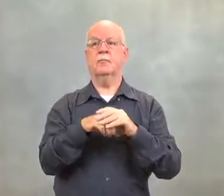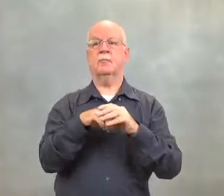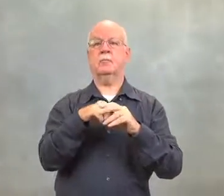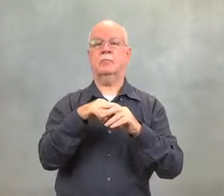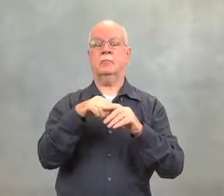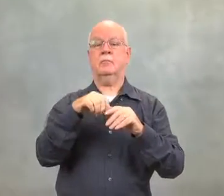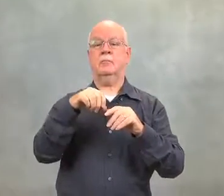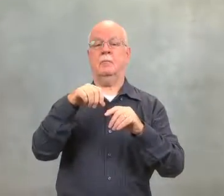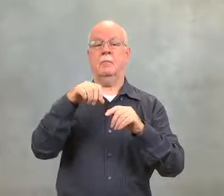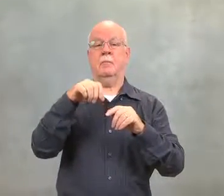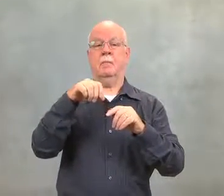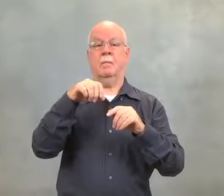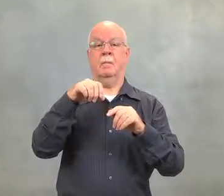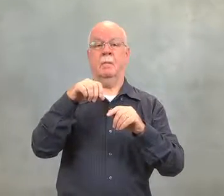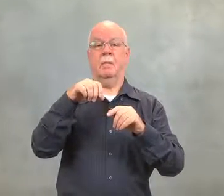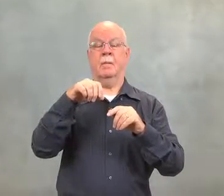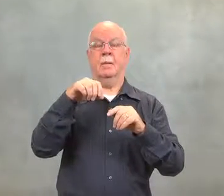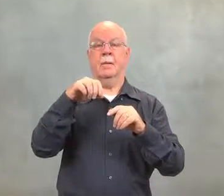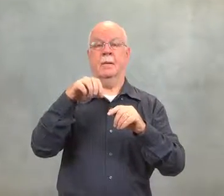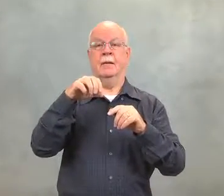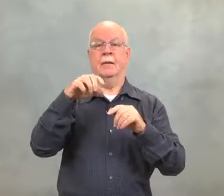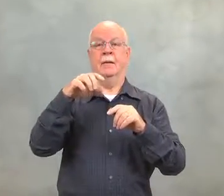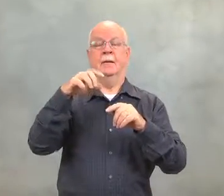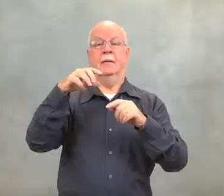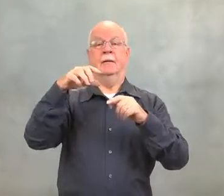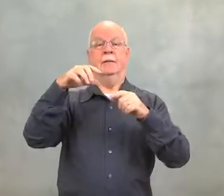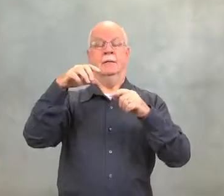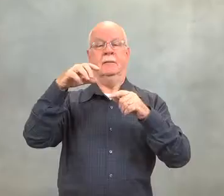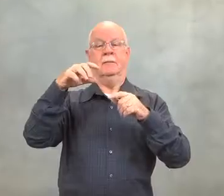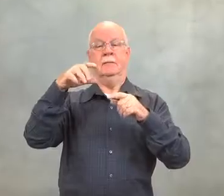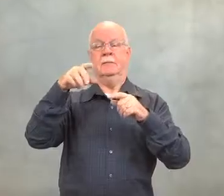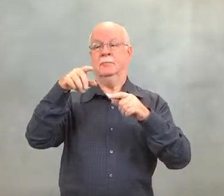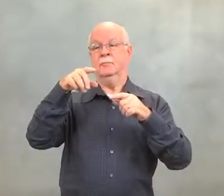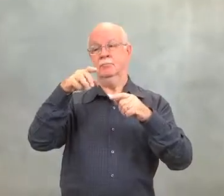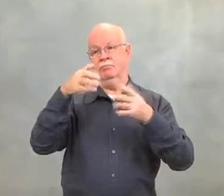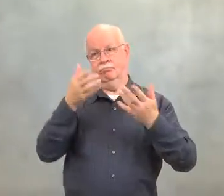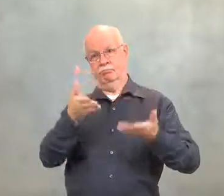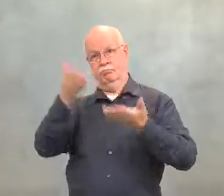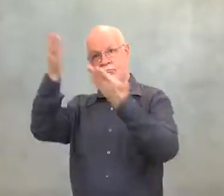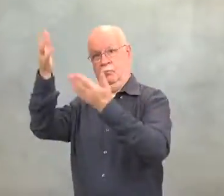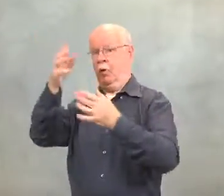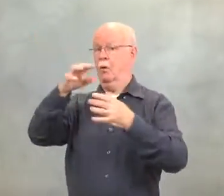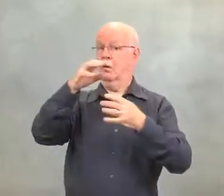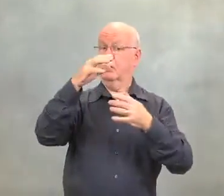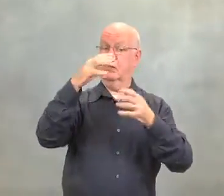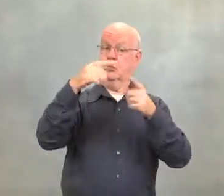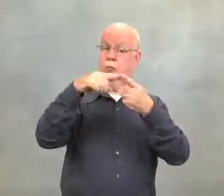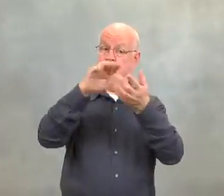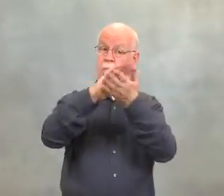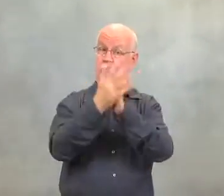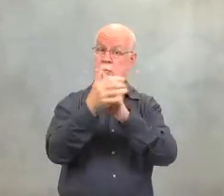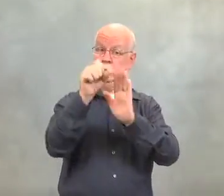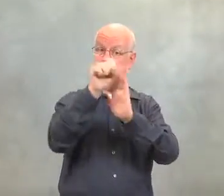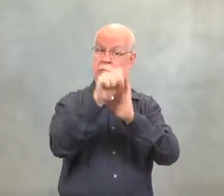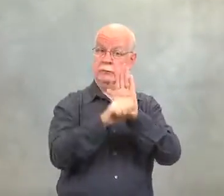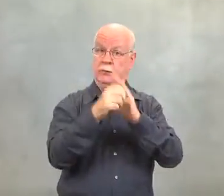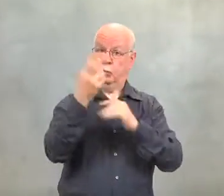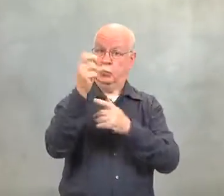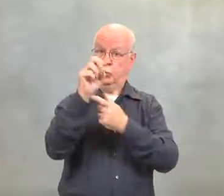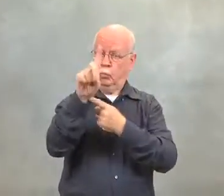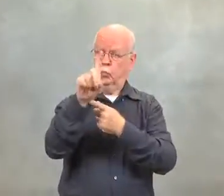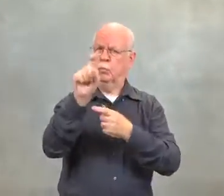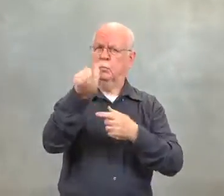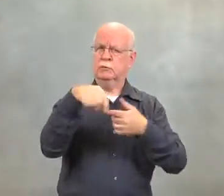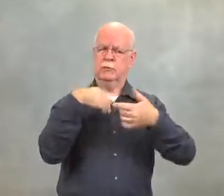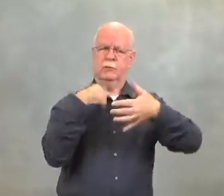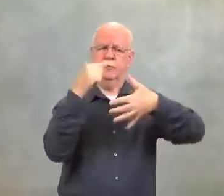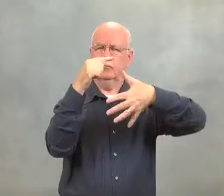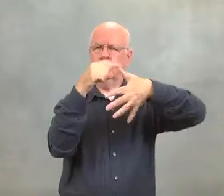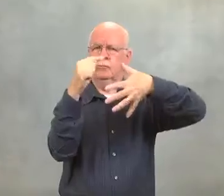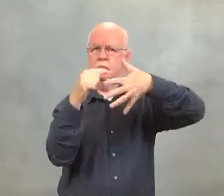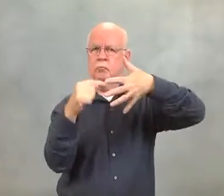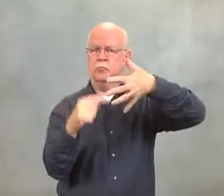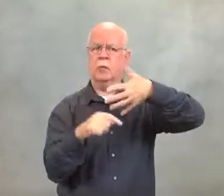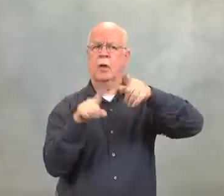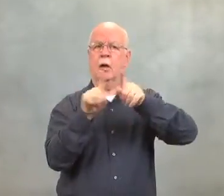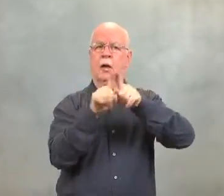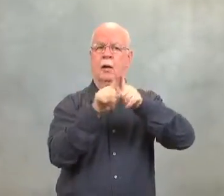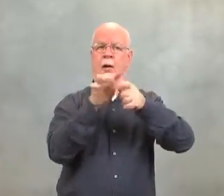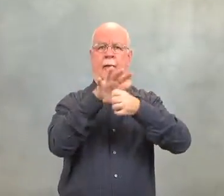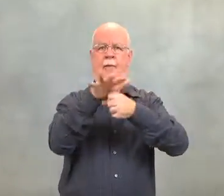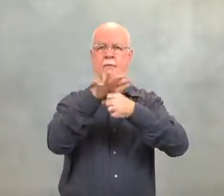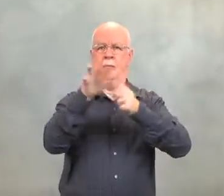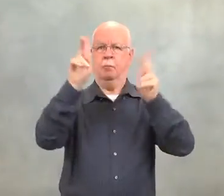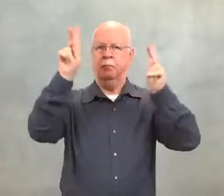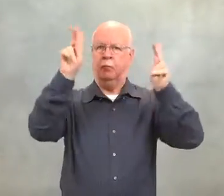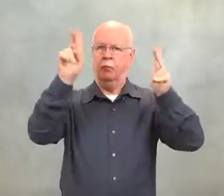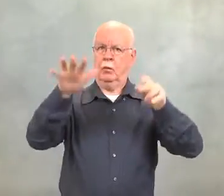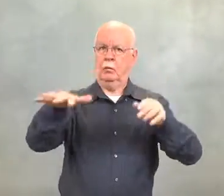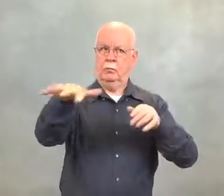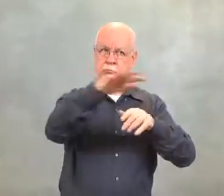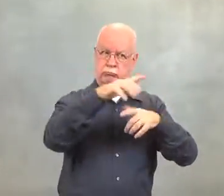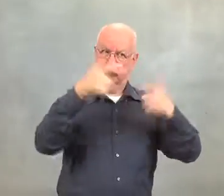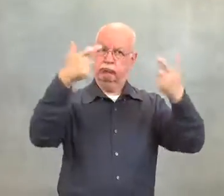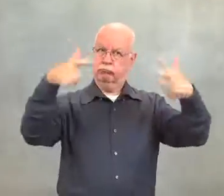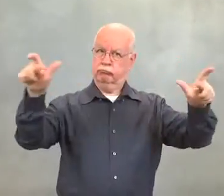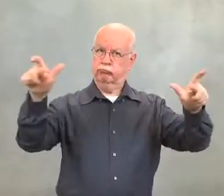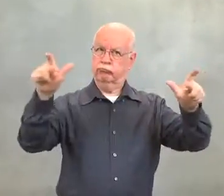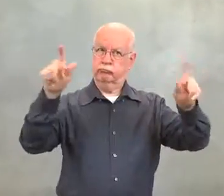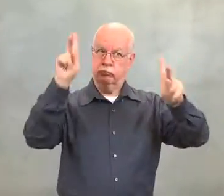There were certain requirementst to be met when applying for statehood.